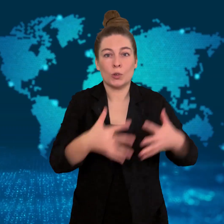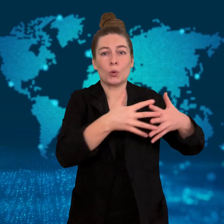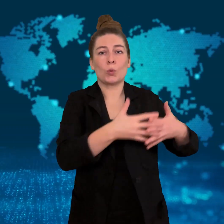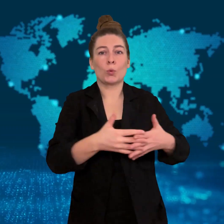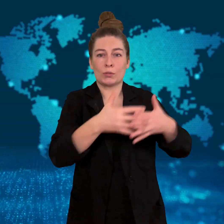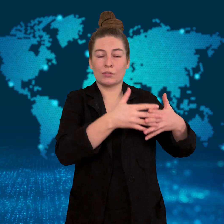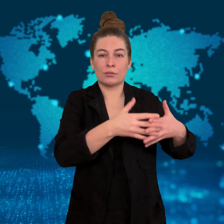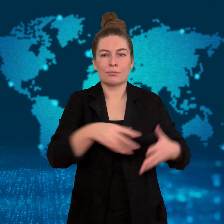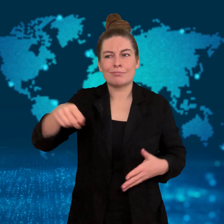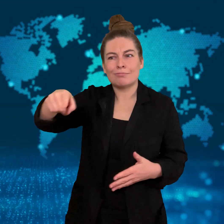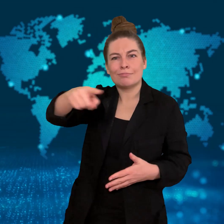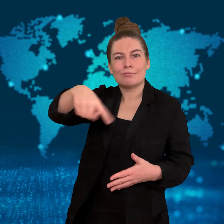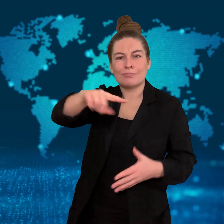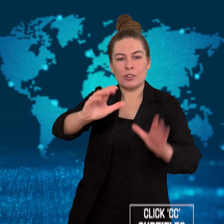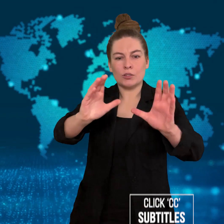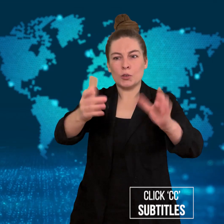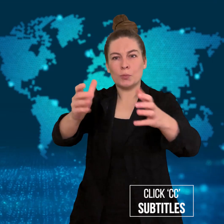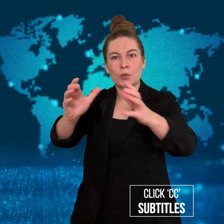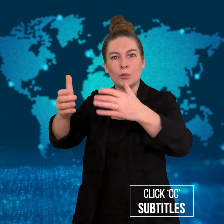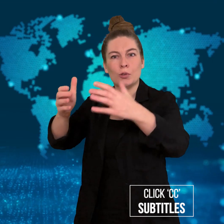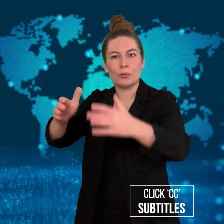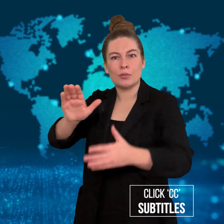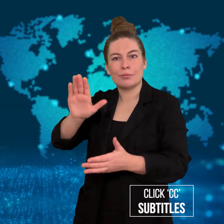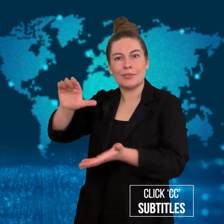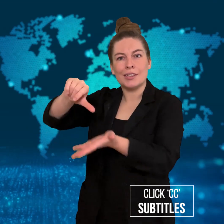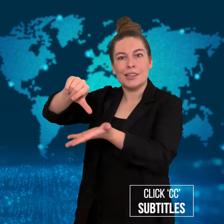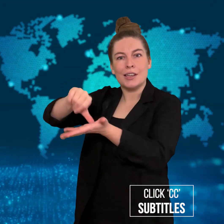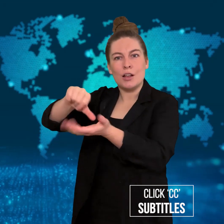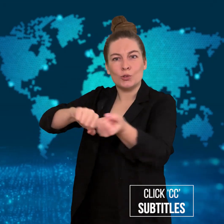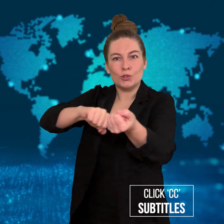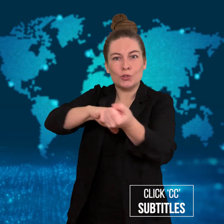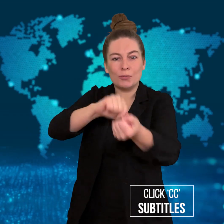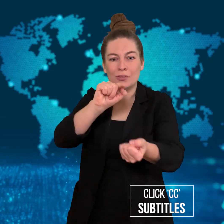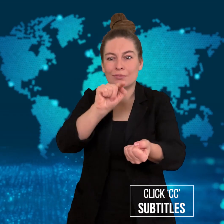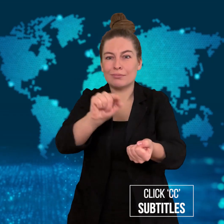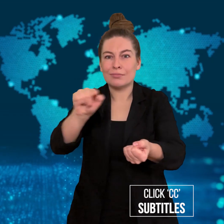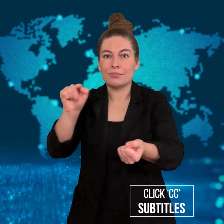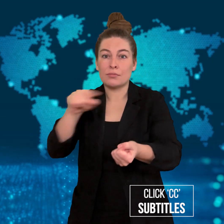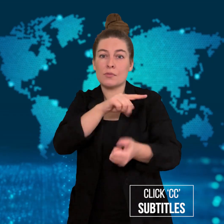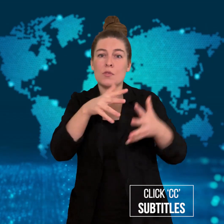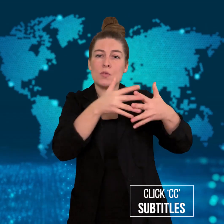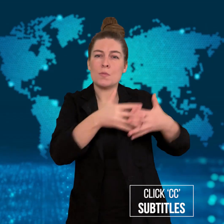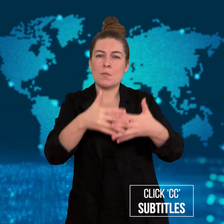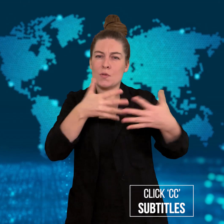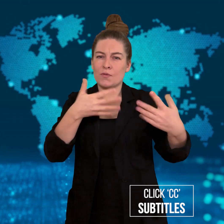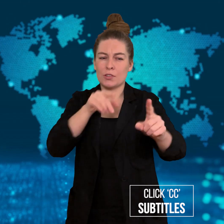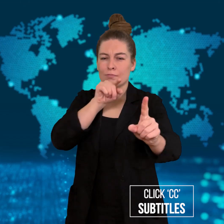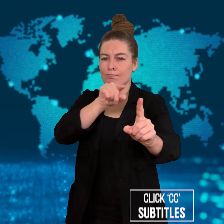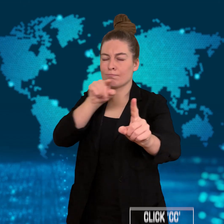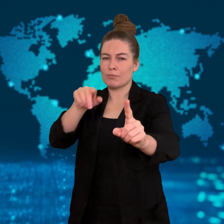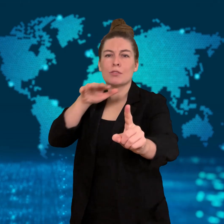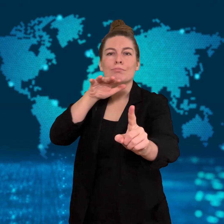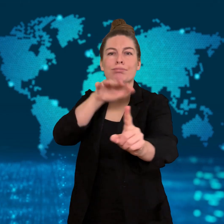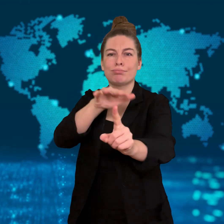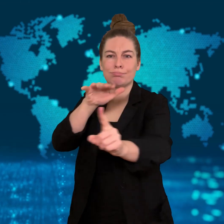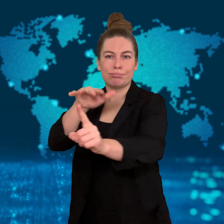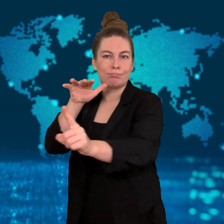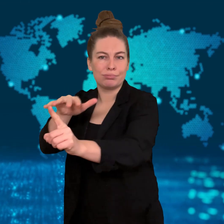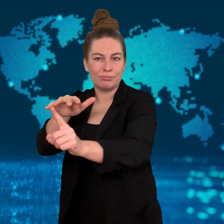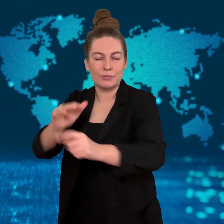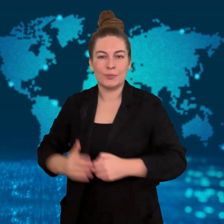Strikes on Iran-backed groups